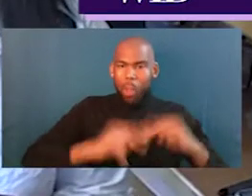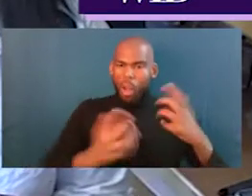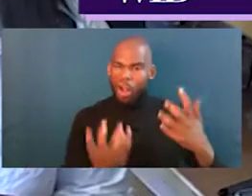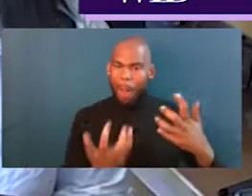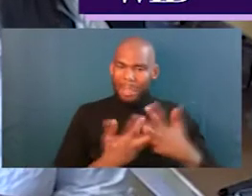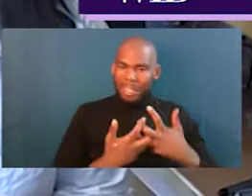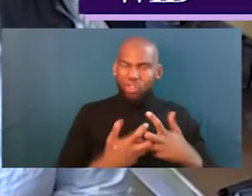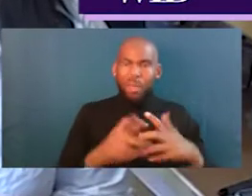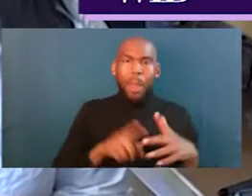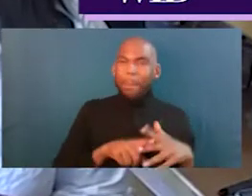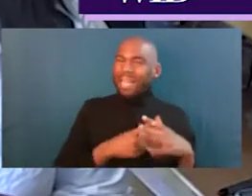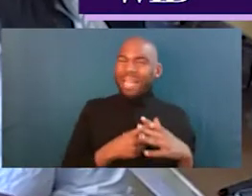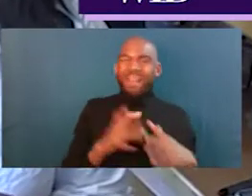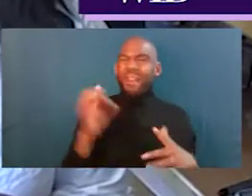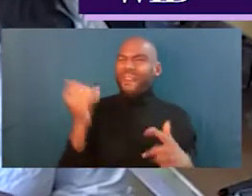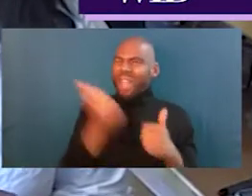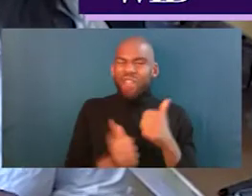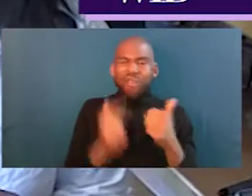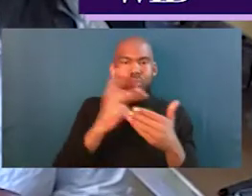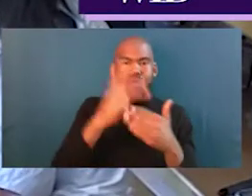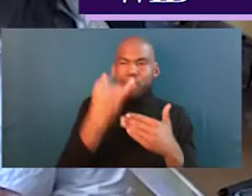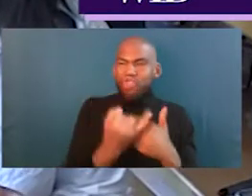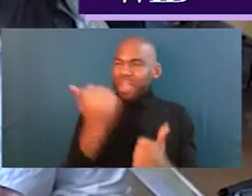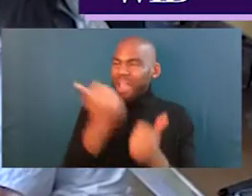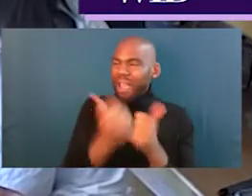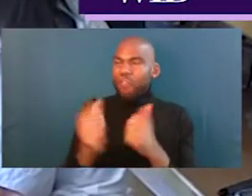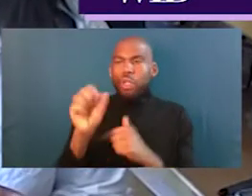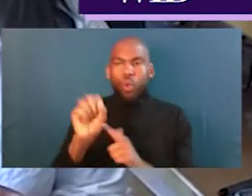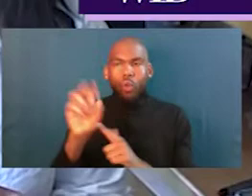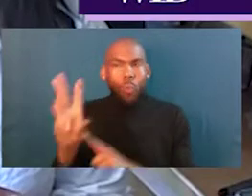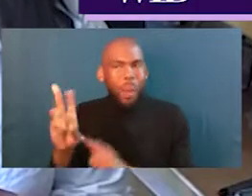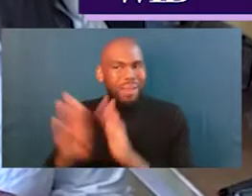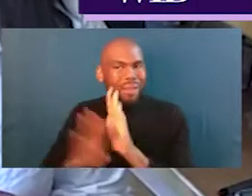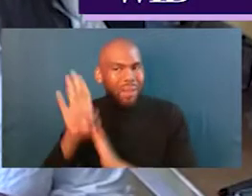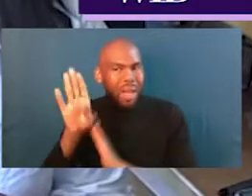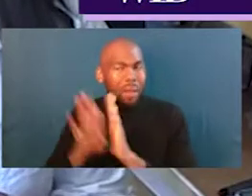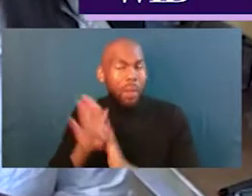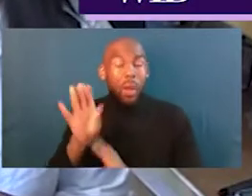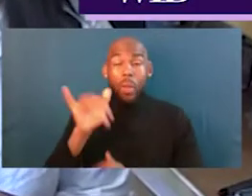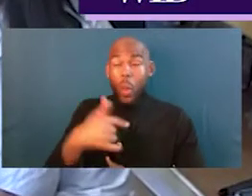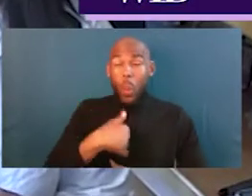from the very beginning of every project, every software development effort that we